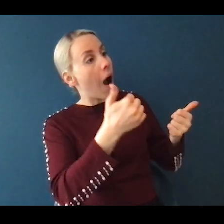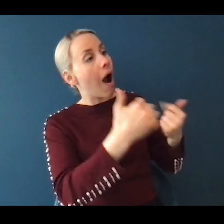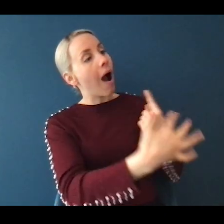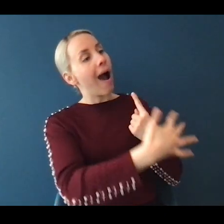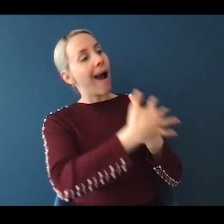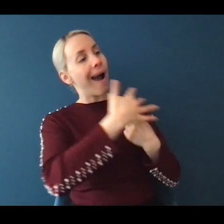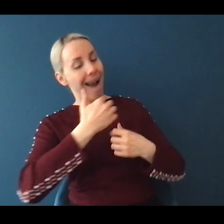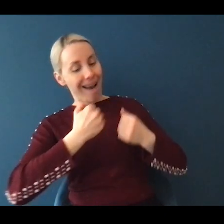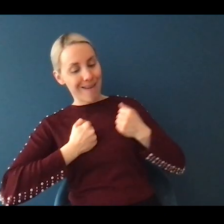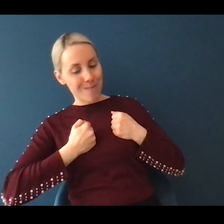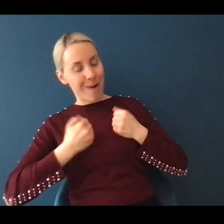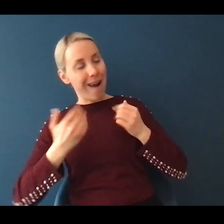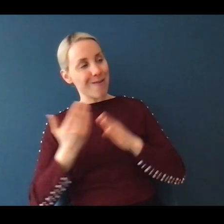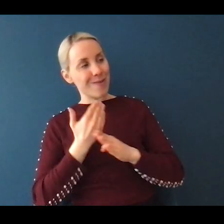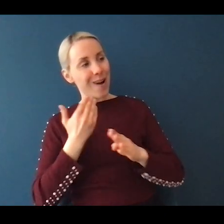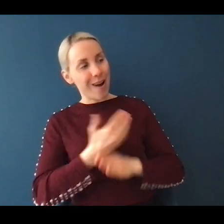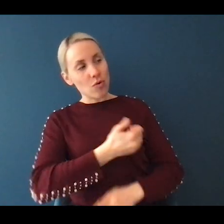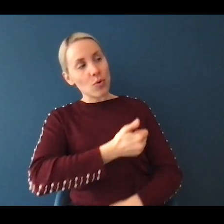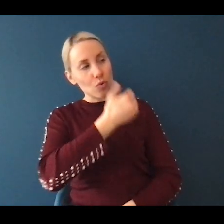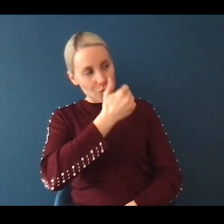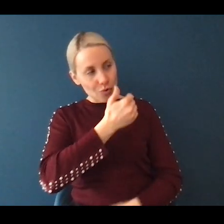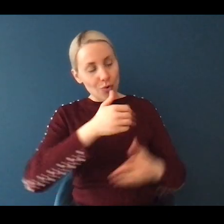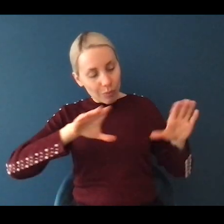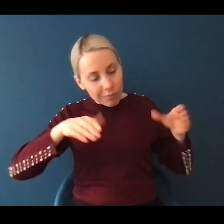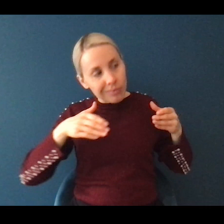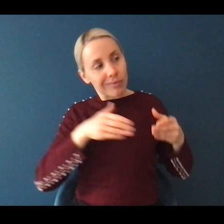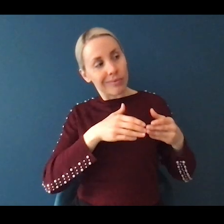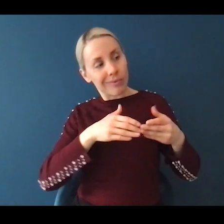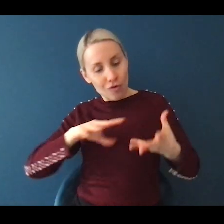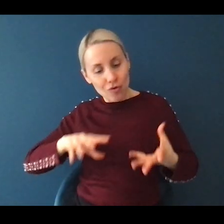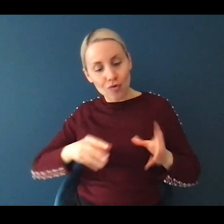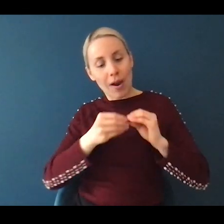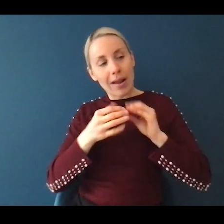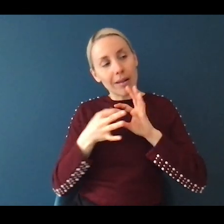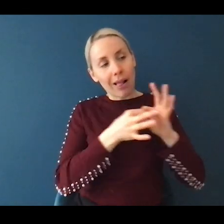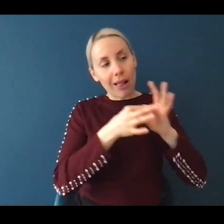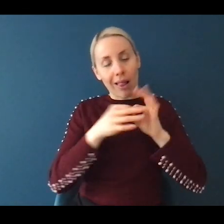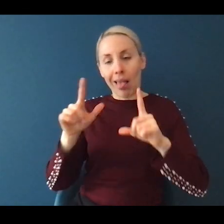my practice and then together we would create some kind of image so that was a very different